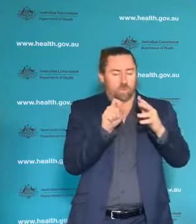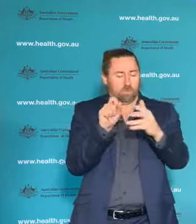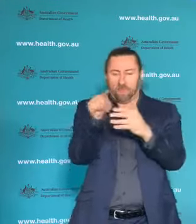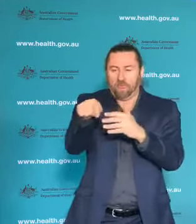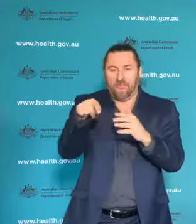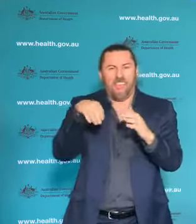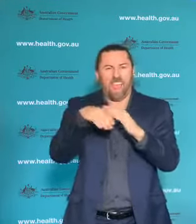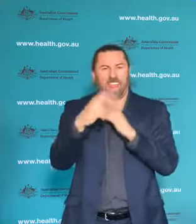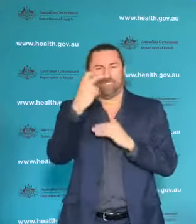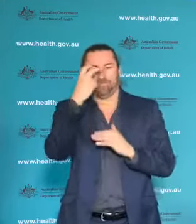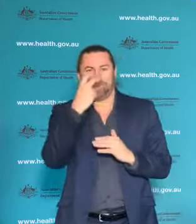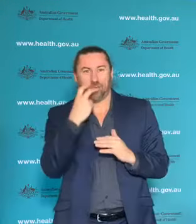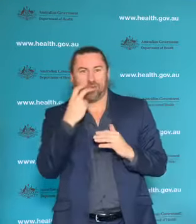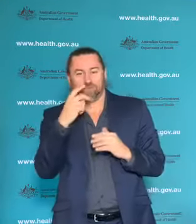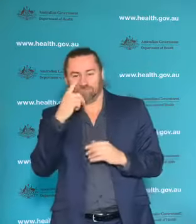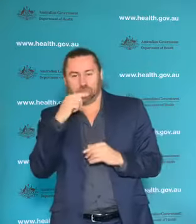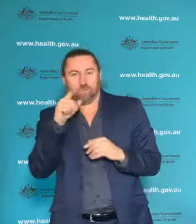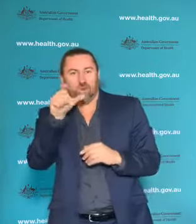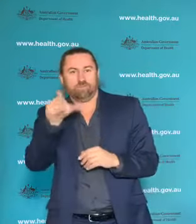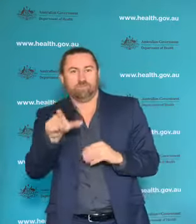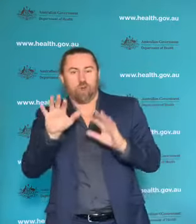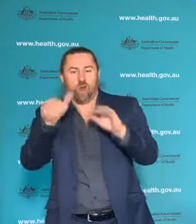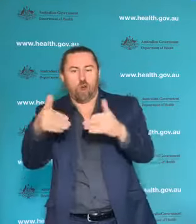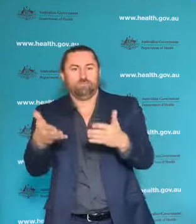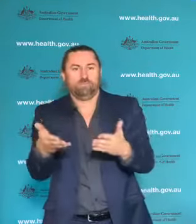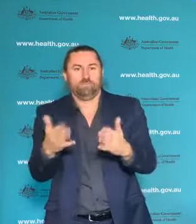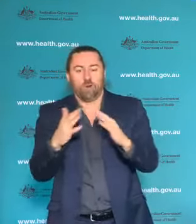among other elderly people in the community, among people with chronic